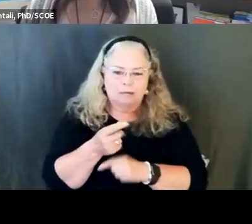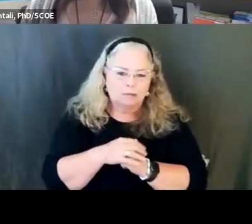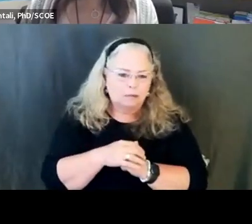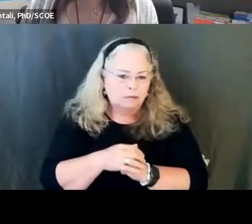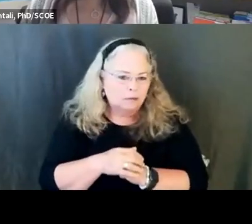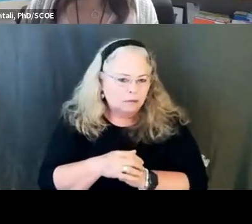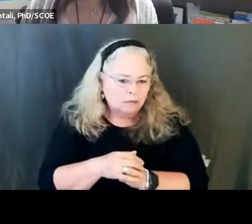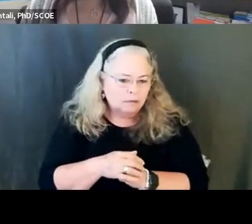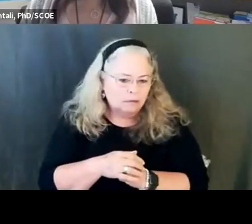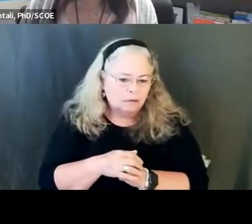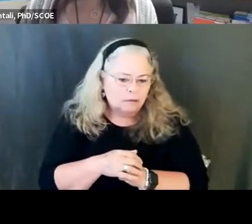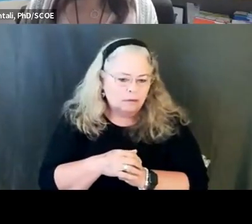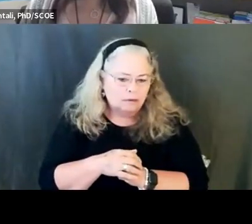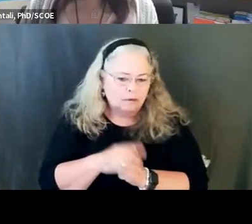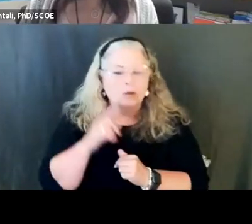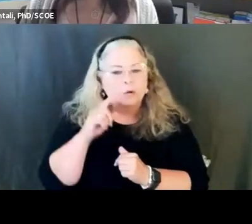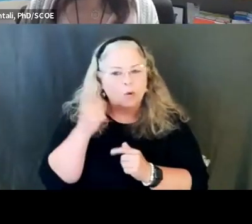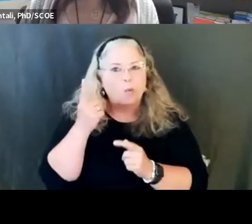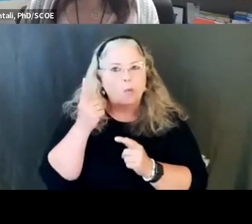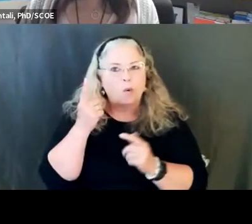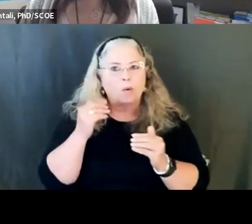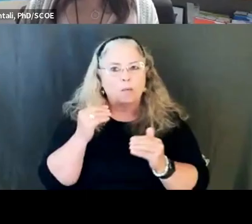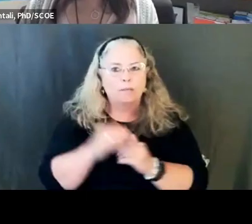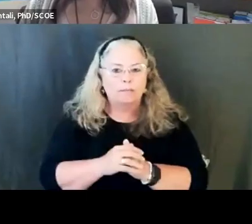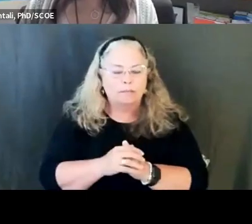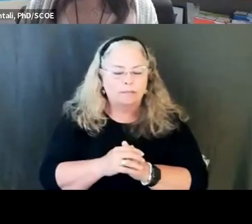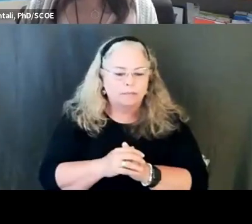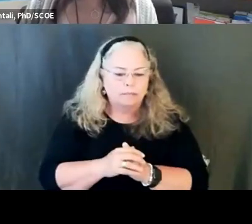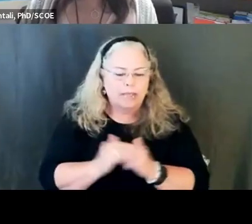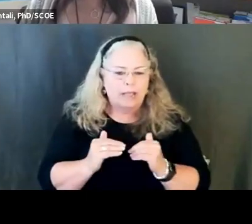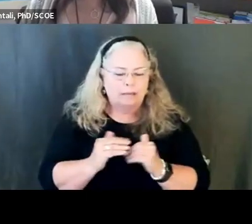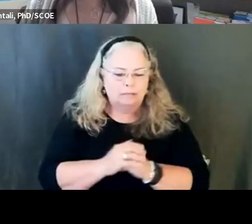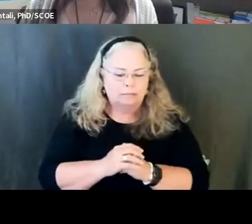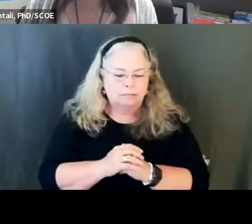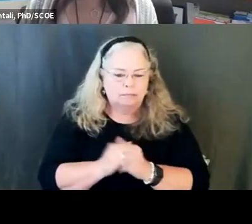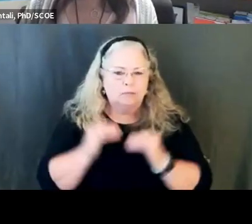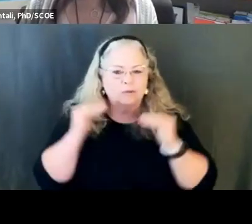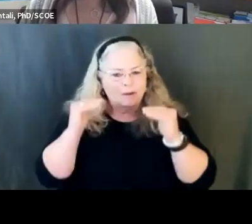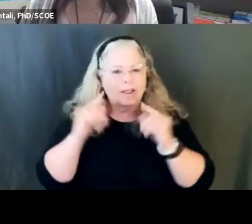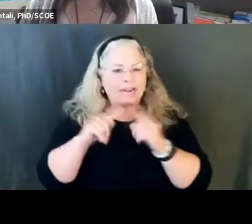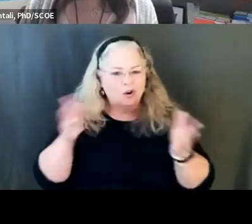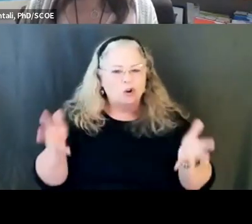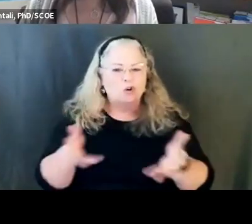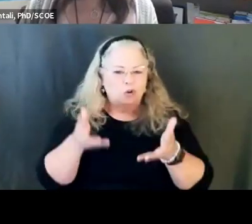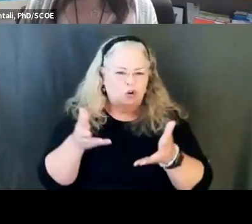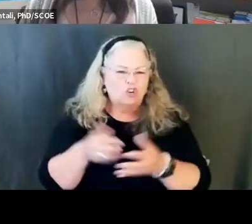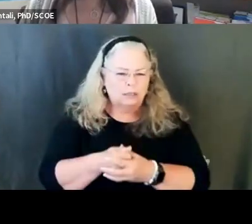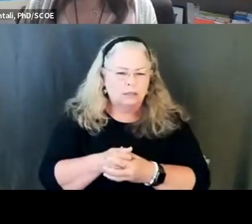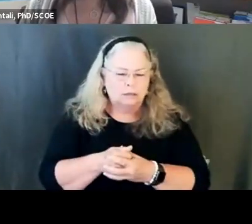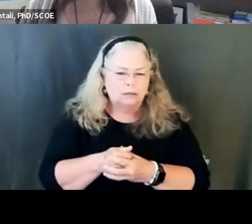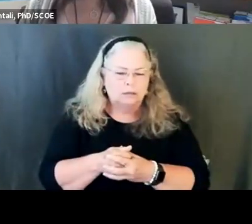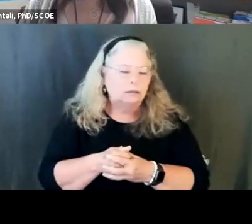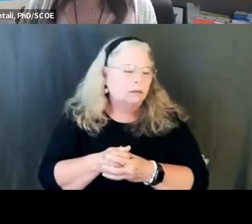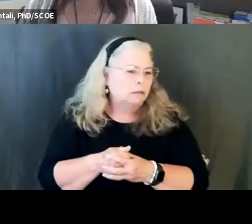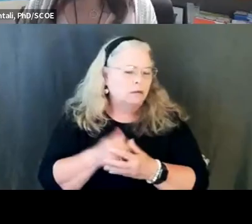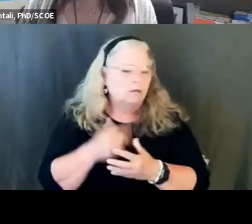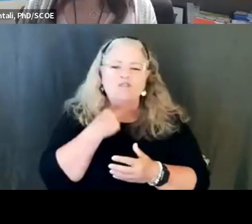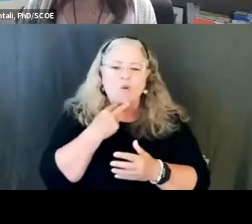way that elevate that import …inaudible…so play and encourage and an aspect to ensure that as